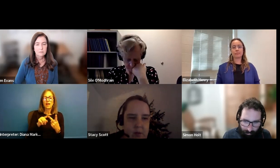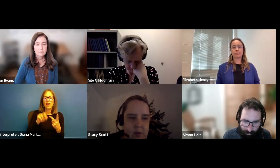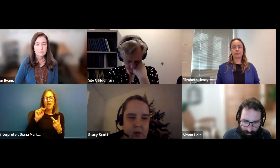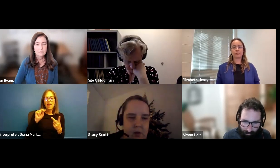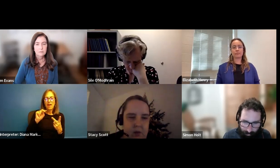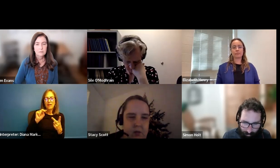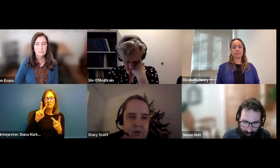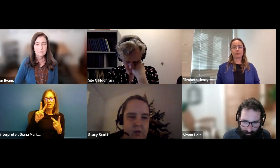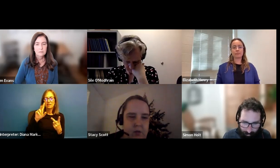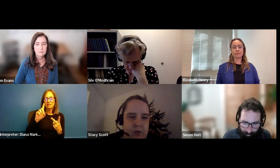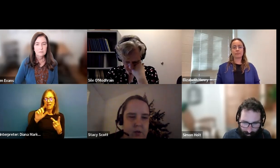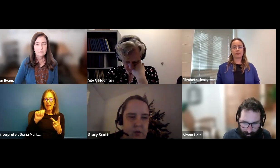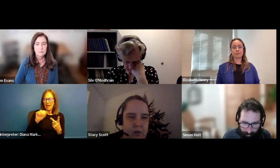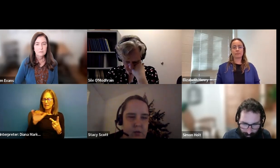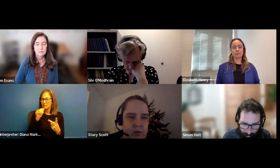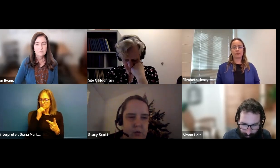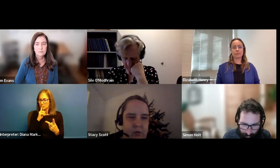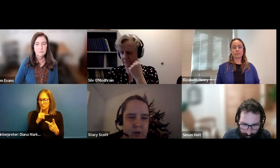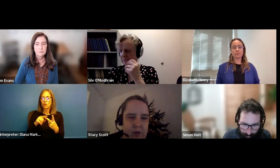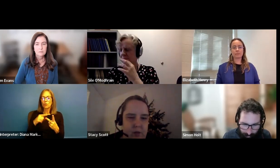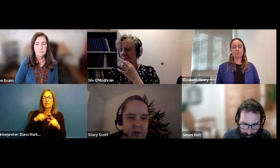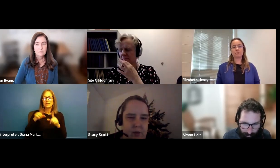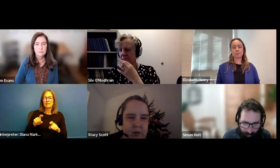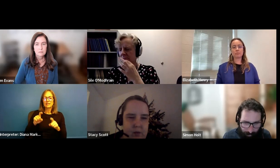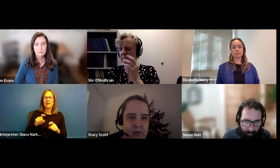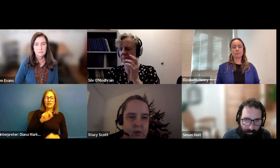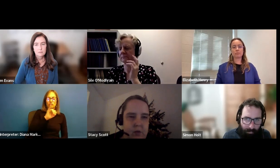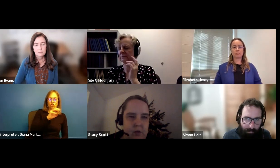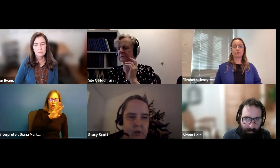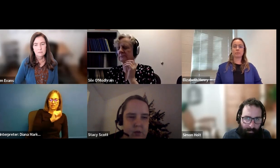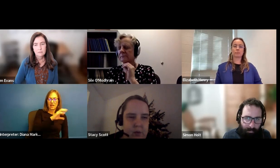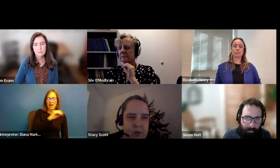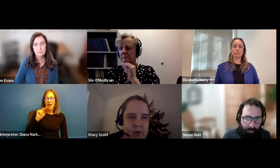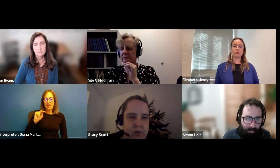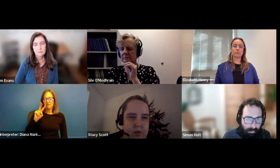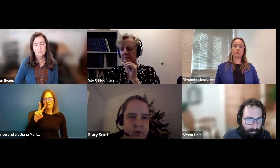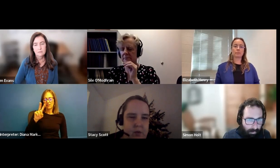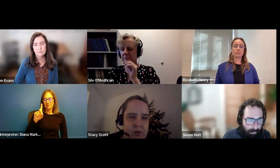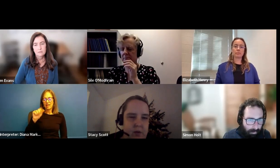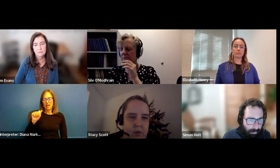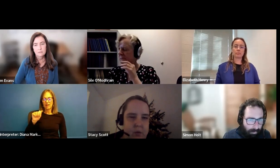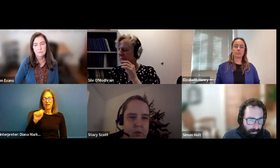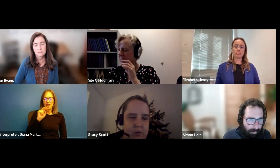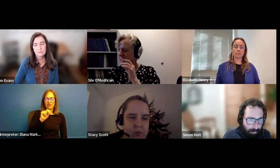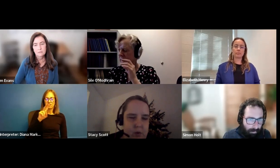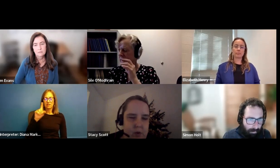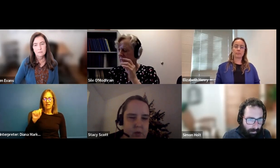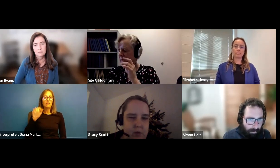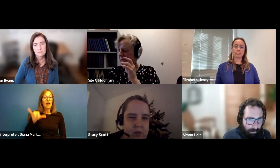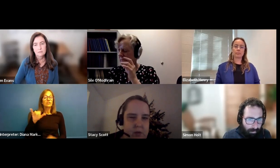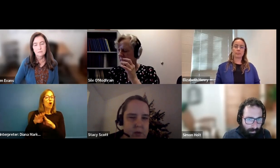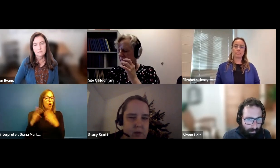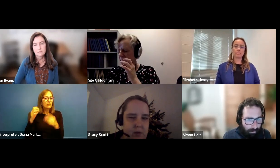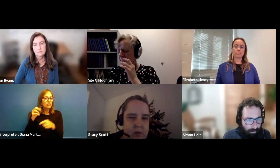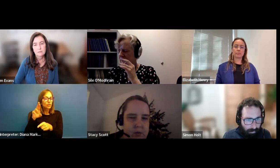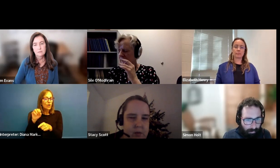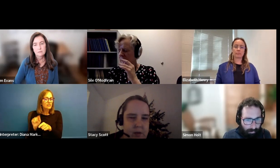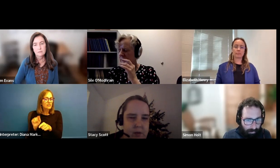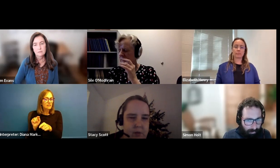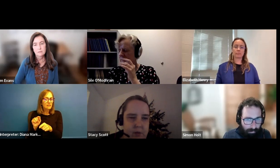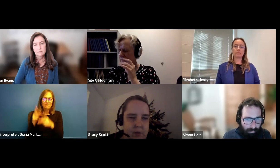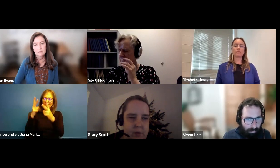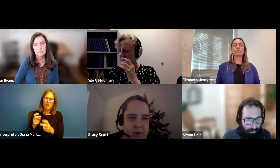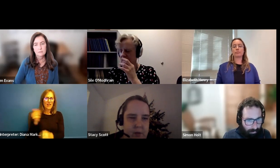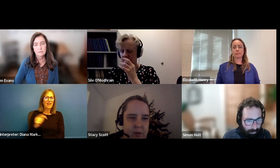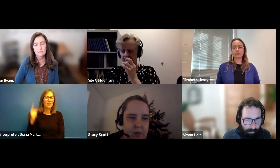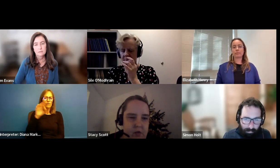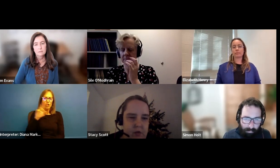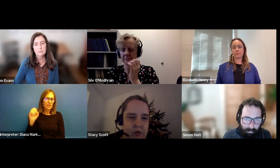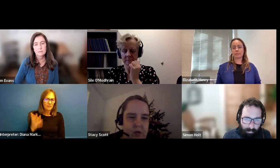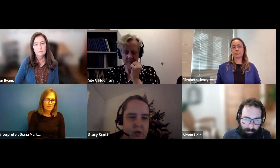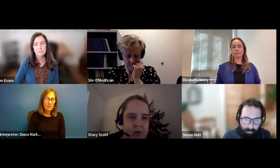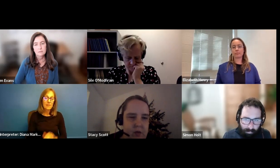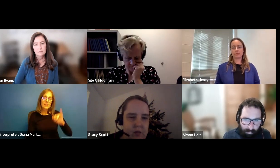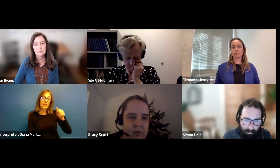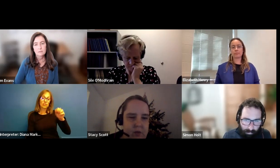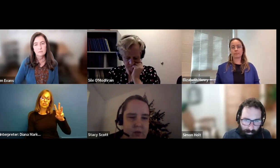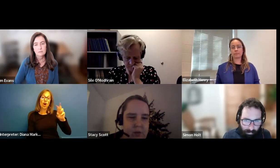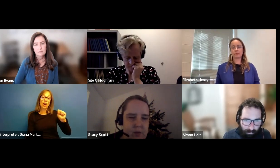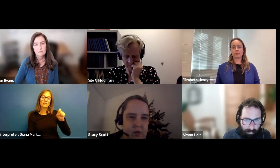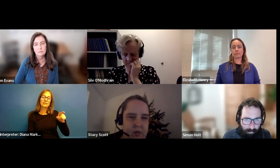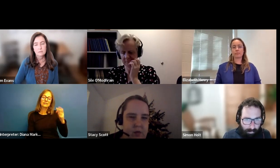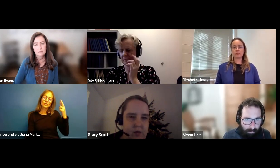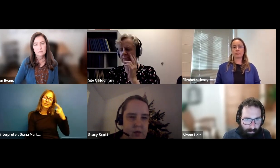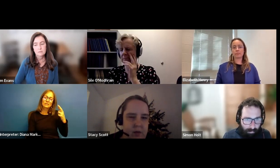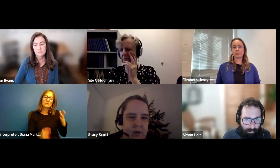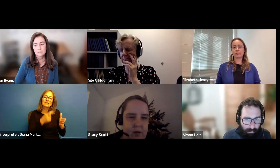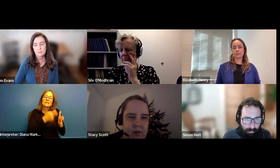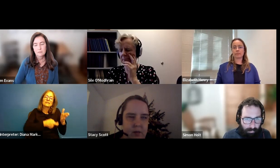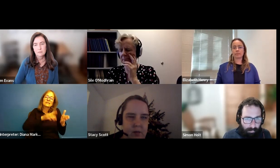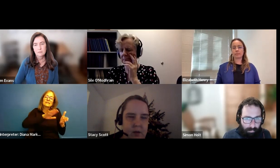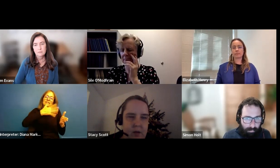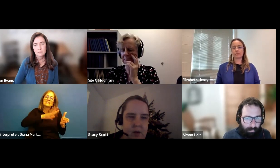Stacy Scott: now a Taylor and Francis. We test with both jaws and Nvda. And the reason we do this is because Mvda is open source. So it means that it can be downloaded by anyone for free, whereas jaws has a reasonably large price tag, and it's typically